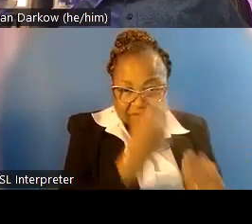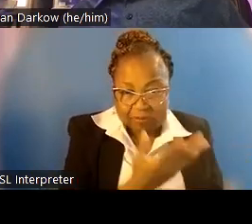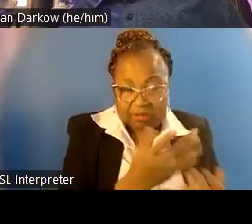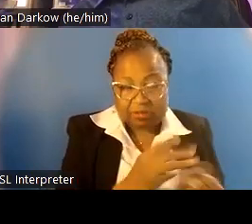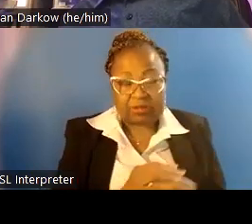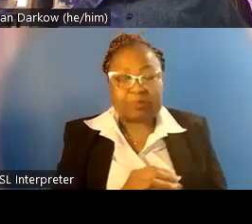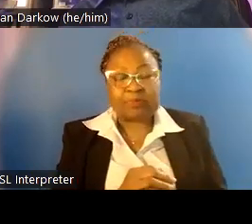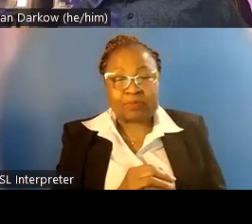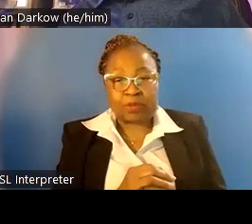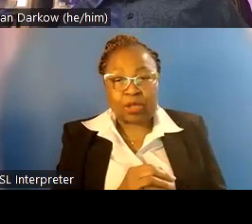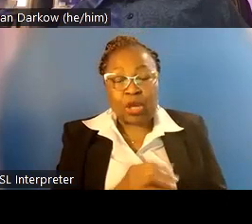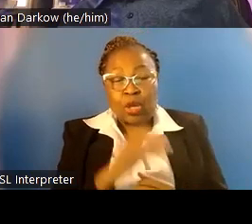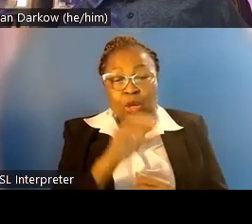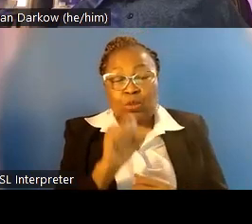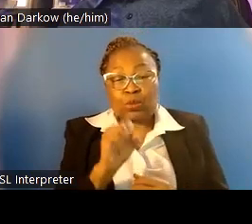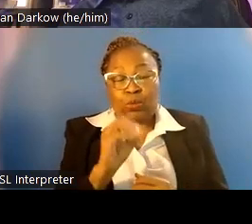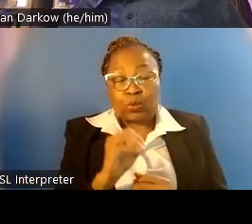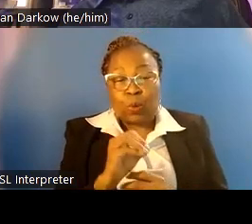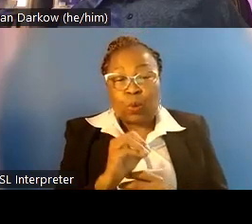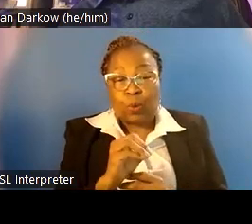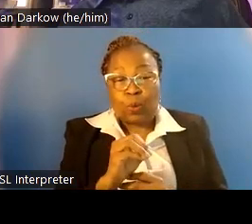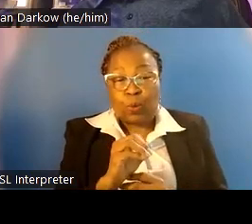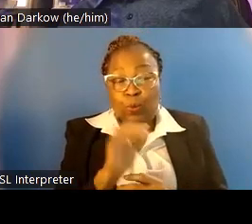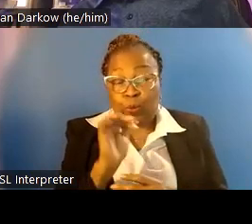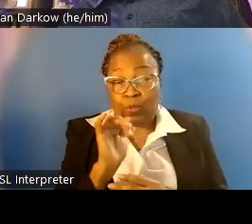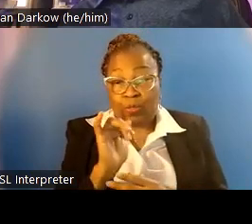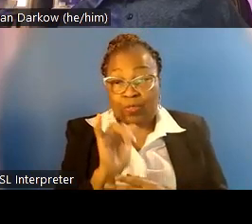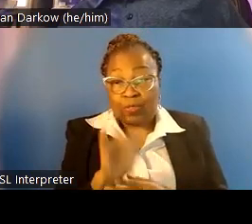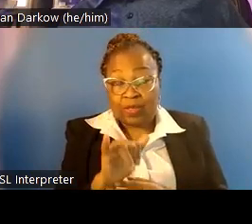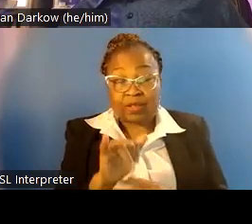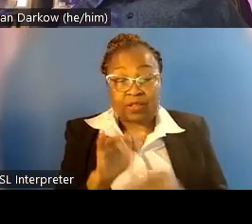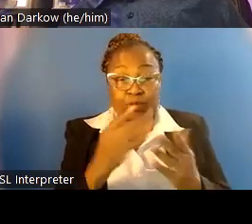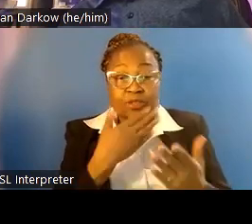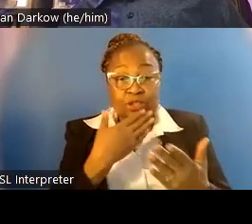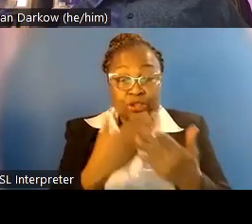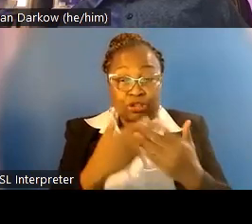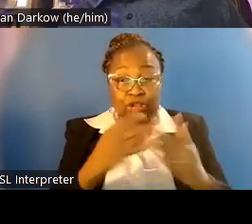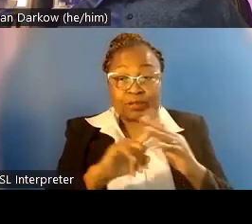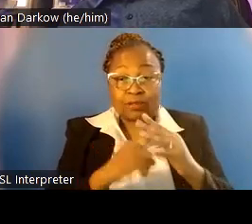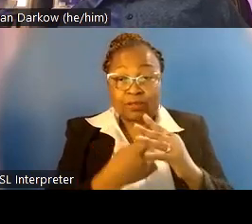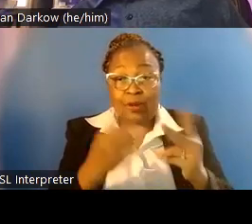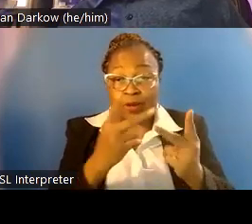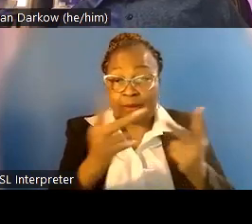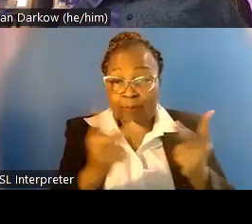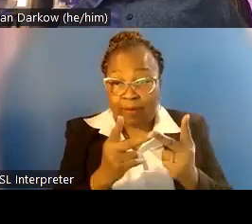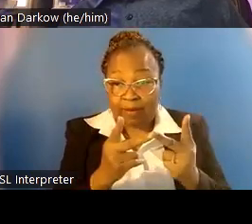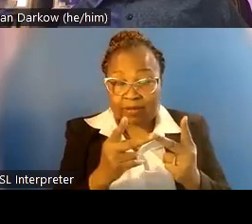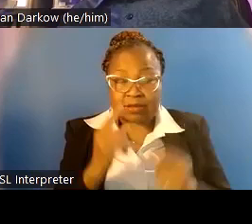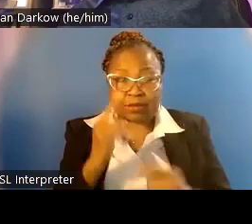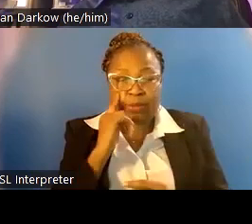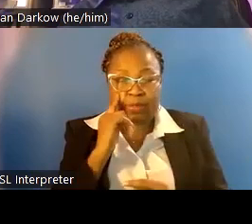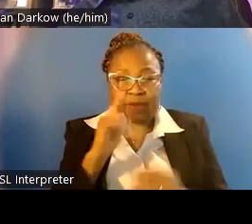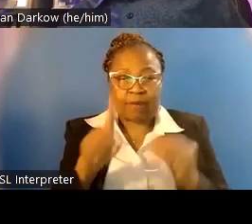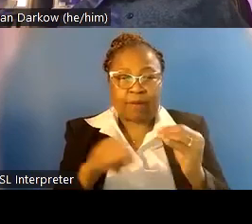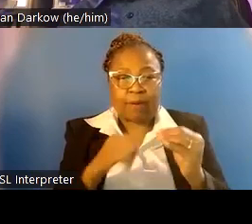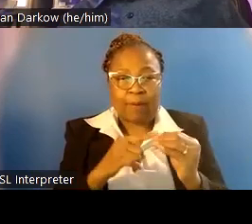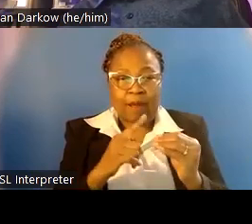So this was a great starting point for us as a staff to think about building a program